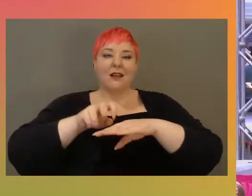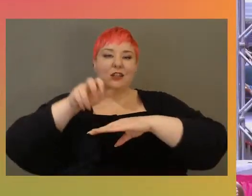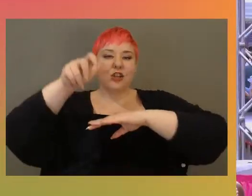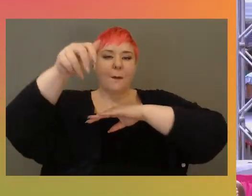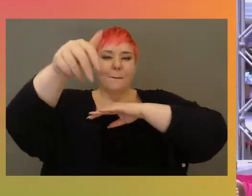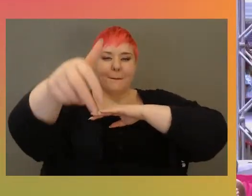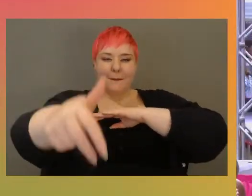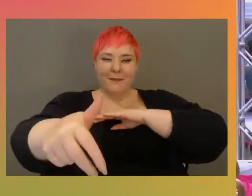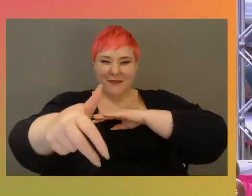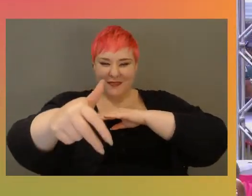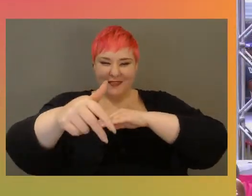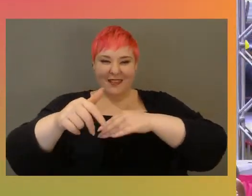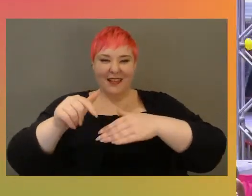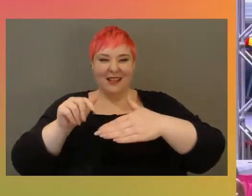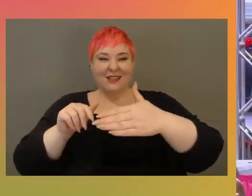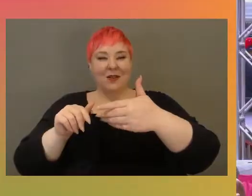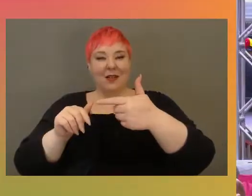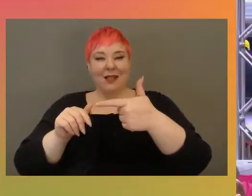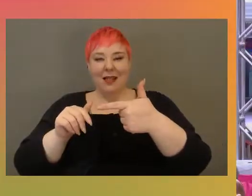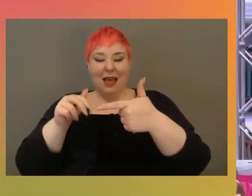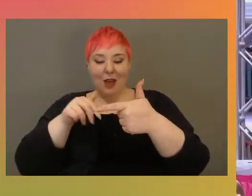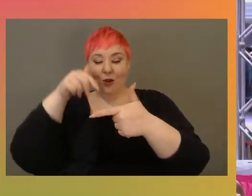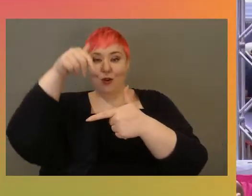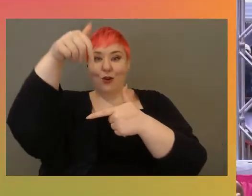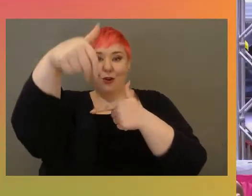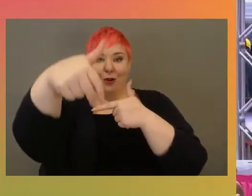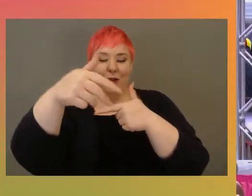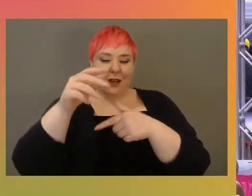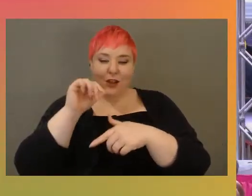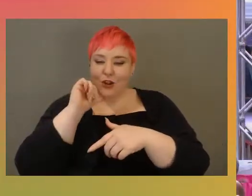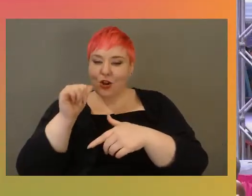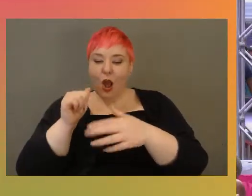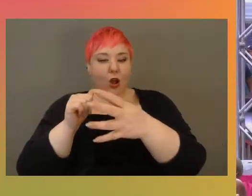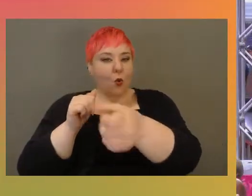REACH YOUR RIGHT ARM UP.